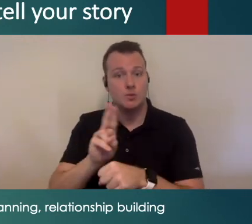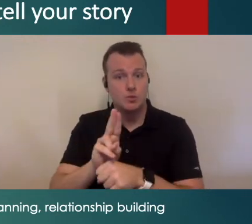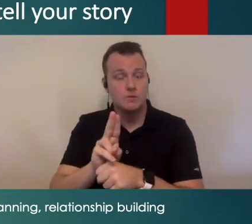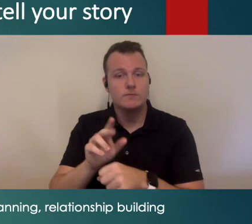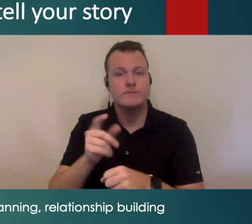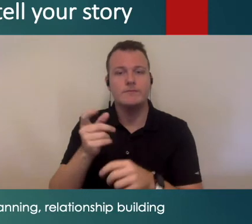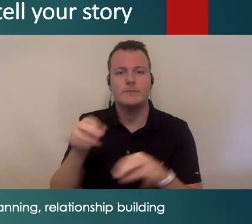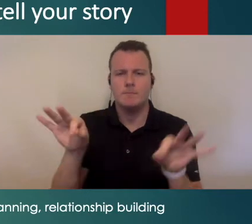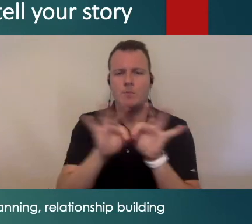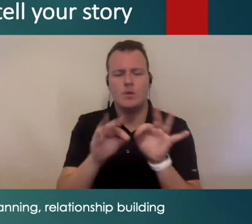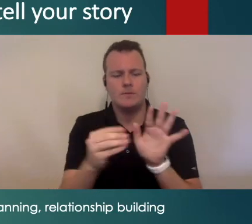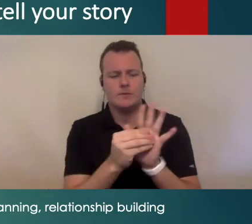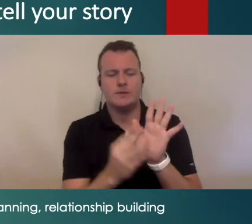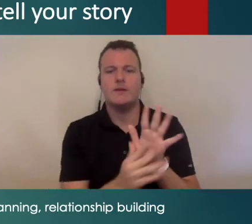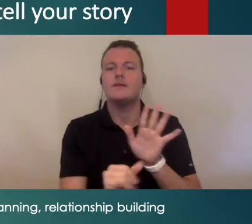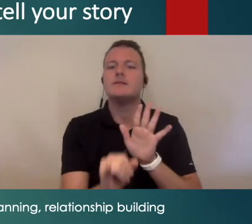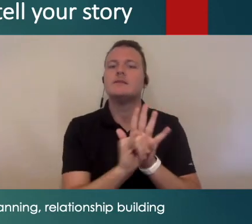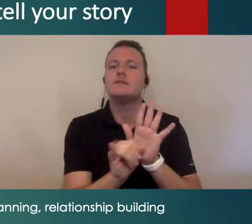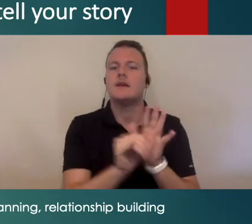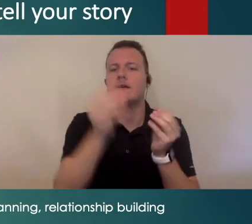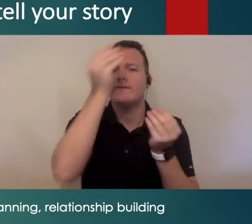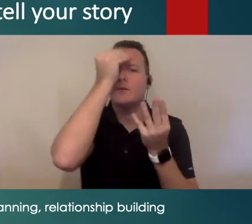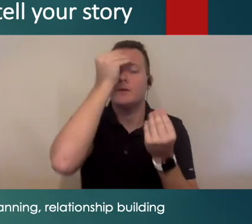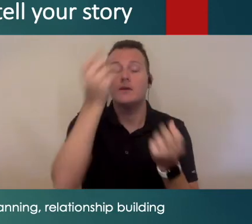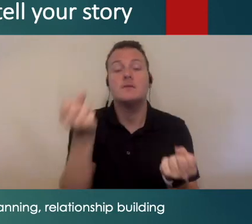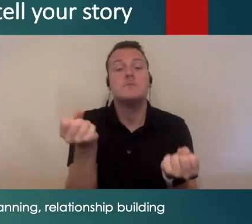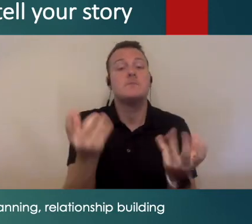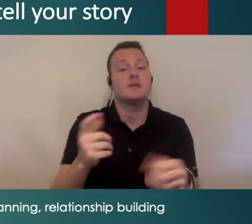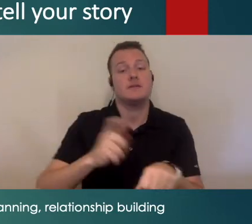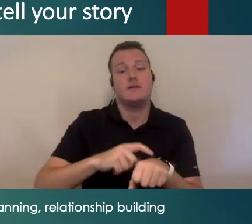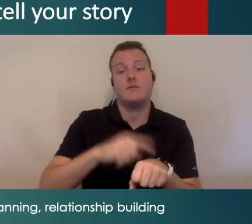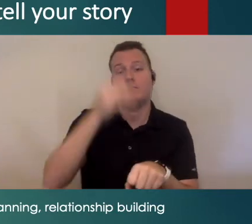have identifying information on it. There were multiple times when we were